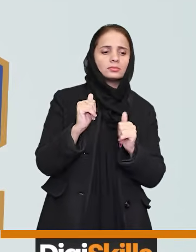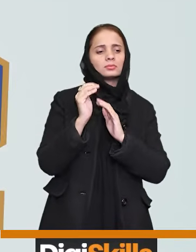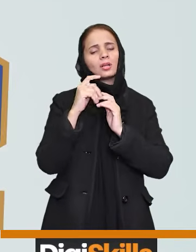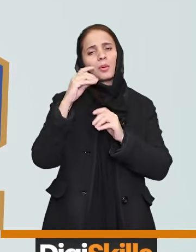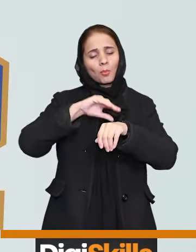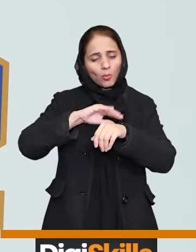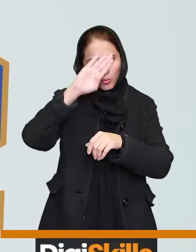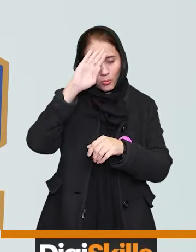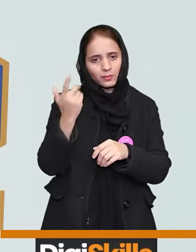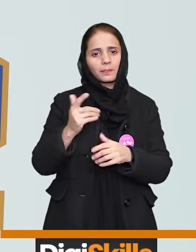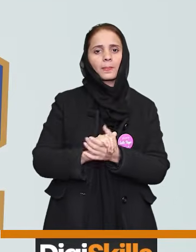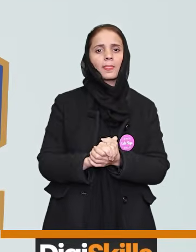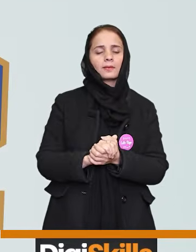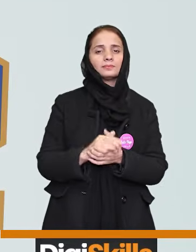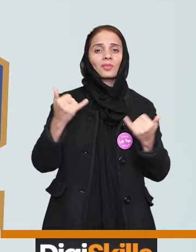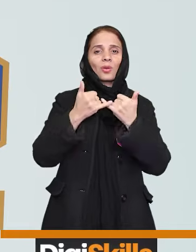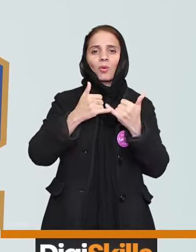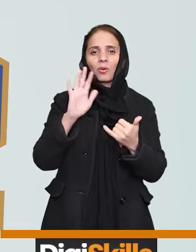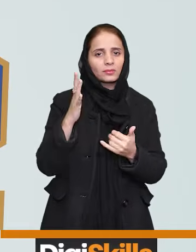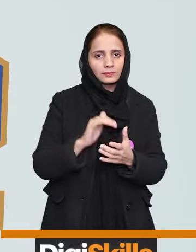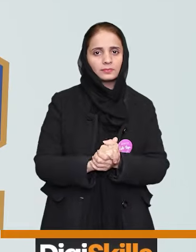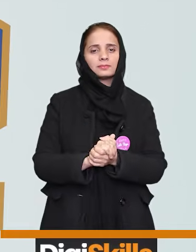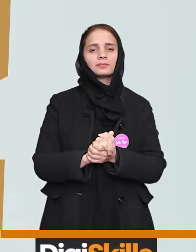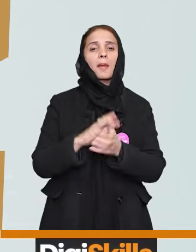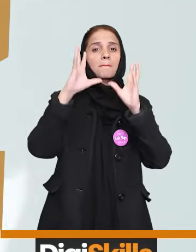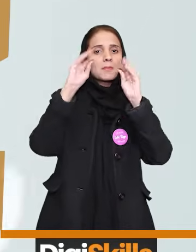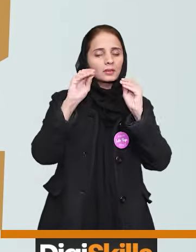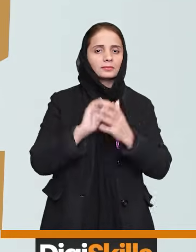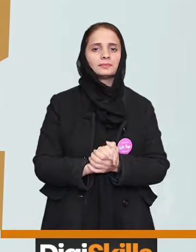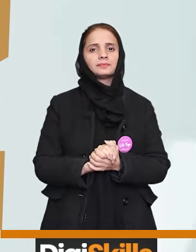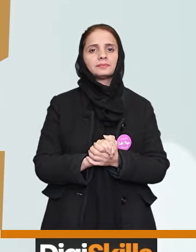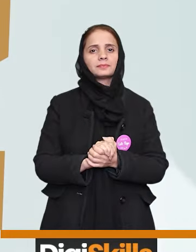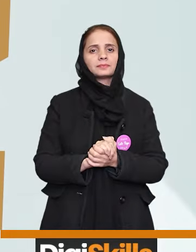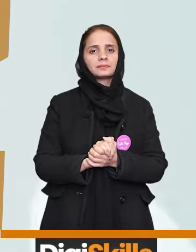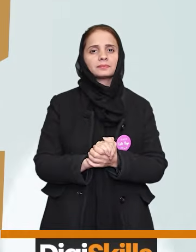ill health, there was no internet, there was no electricity.